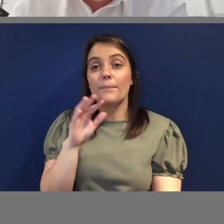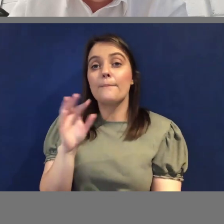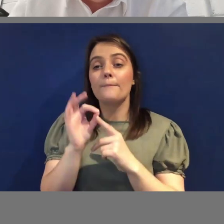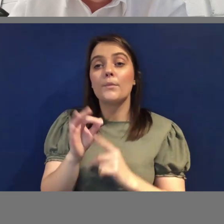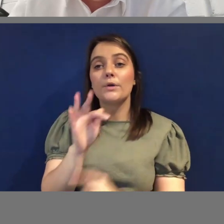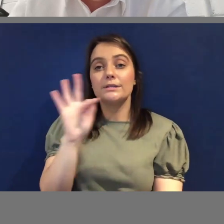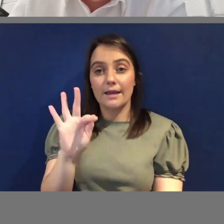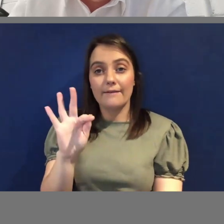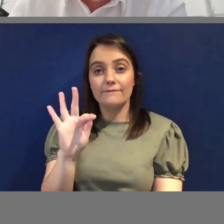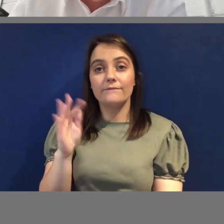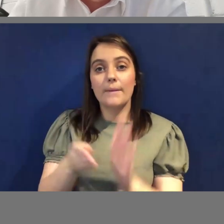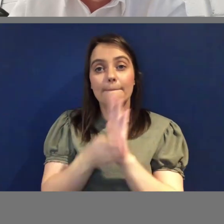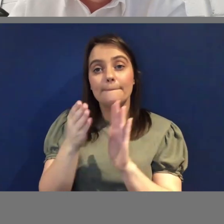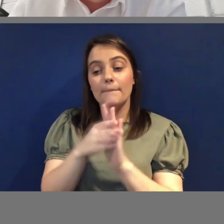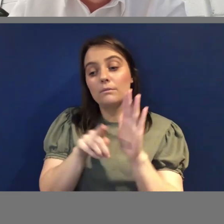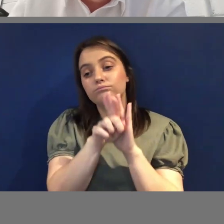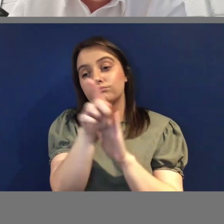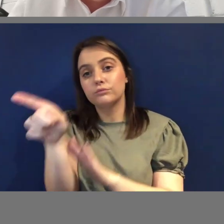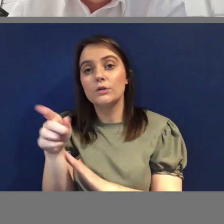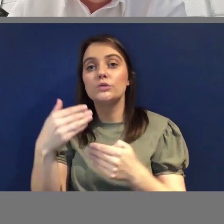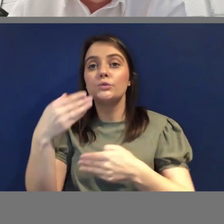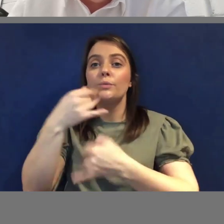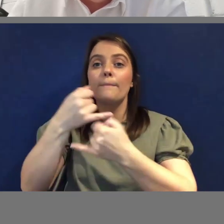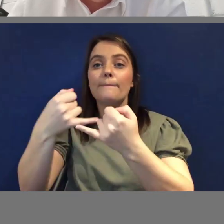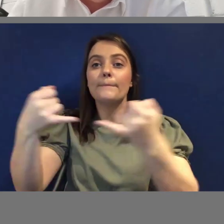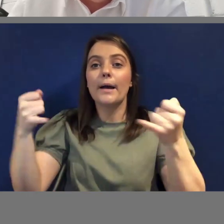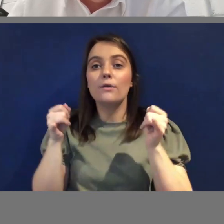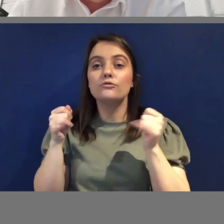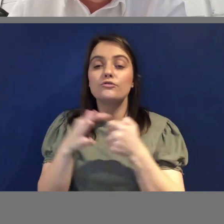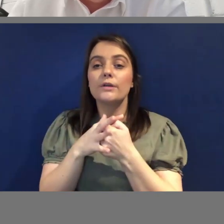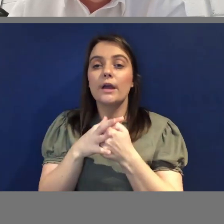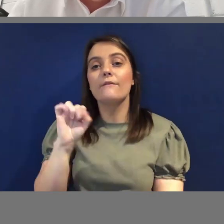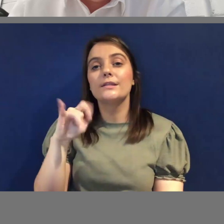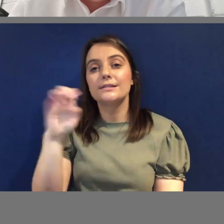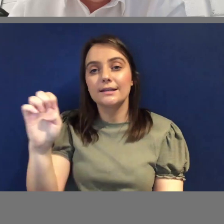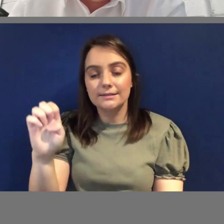assembly points are to the boundary of the site so that's really important that does actually state